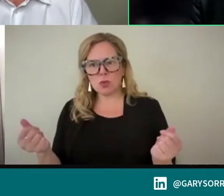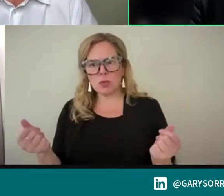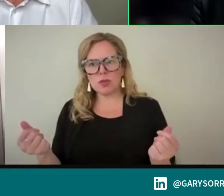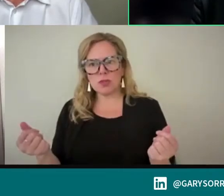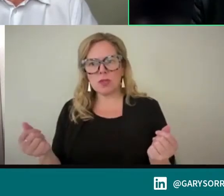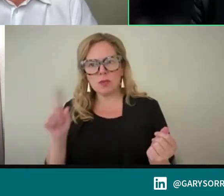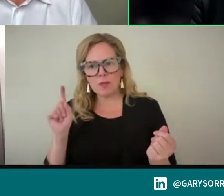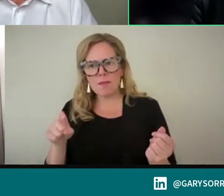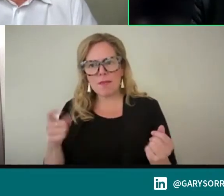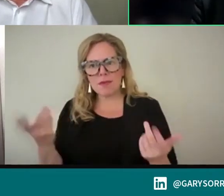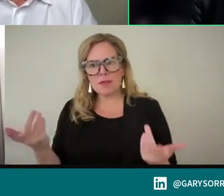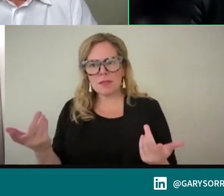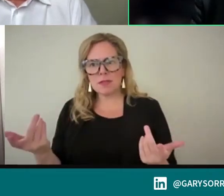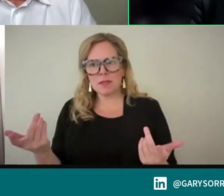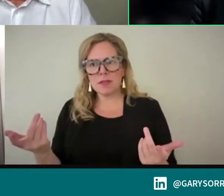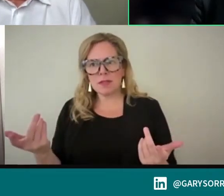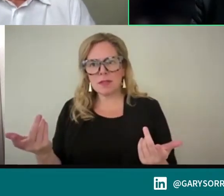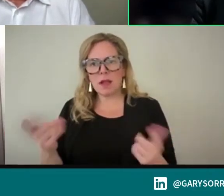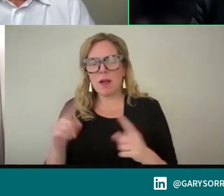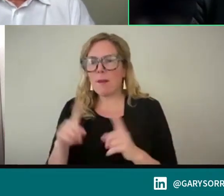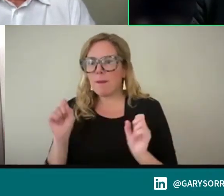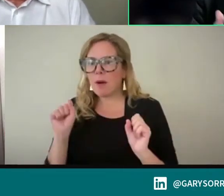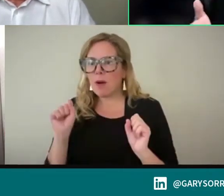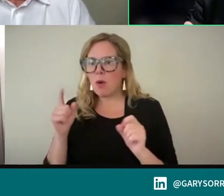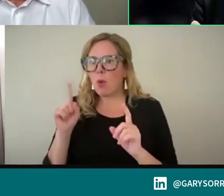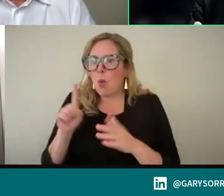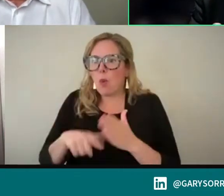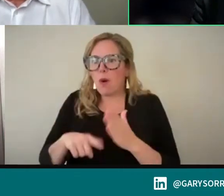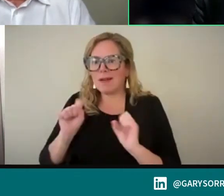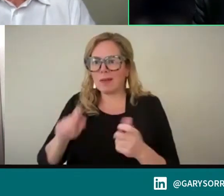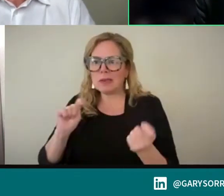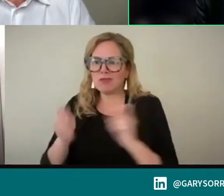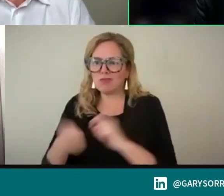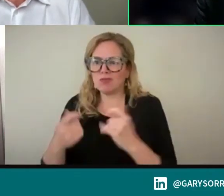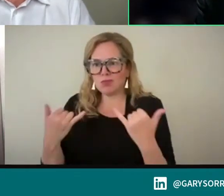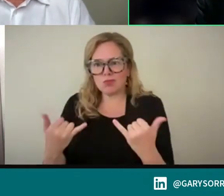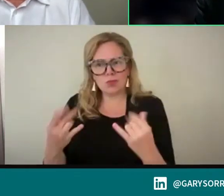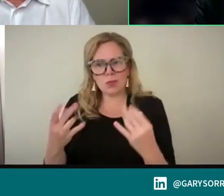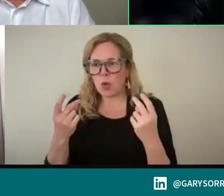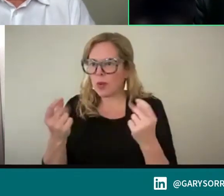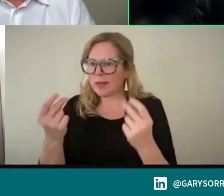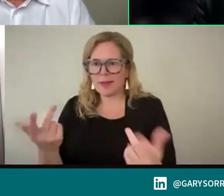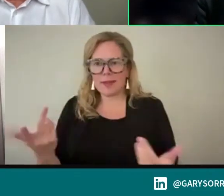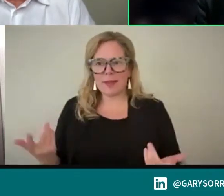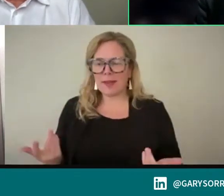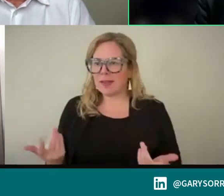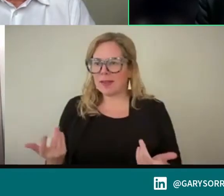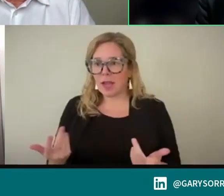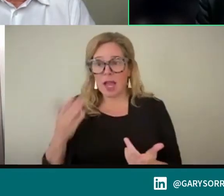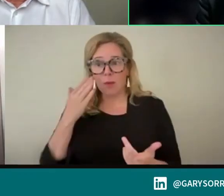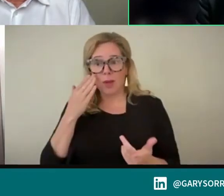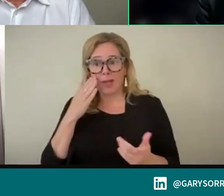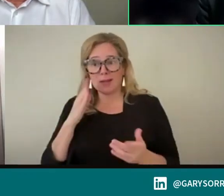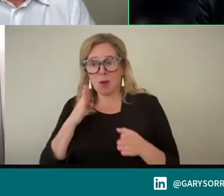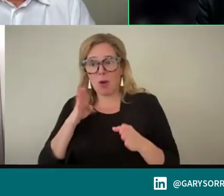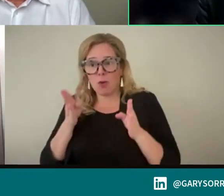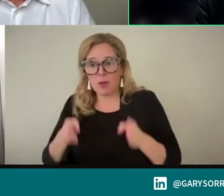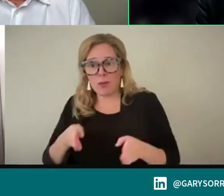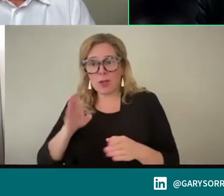that we're able to change very quickly. The patient's needs are gonna change very quickly and, as most of us know who've been in technology, sometime technology doesn't